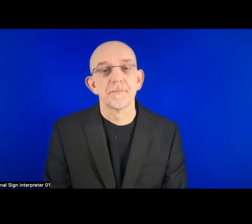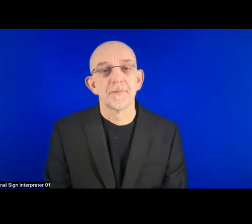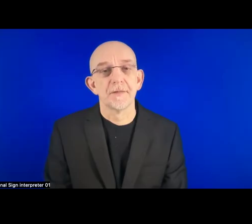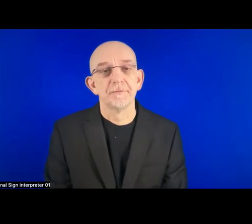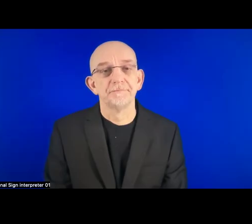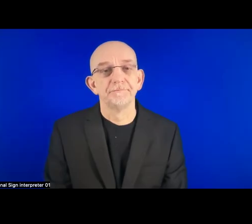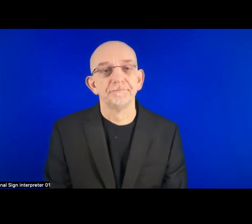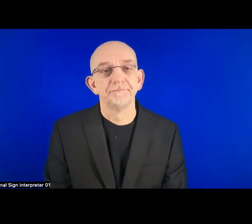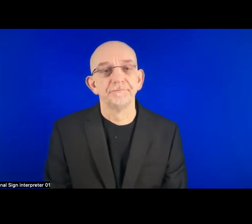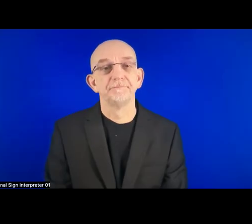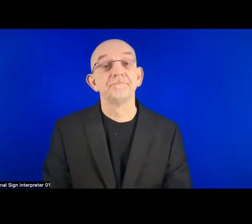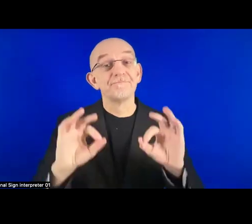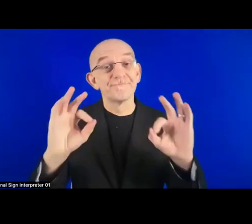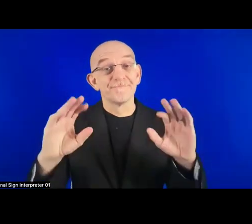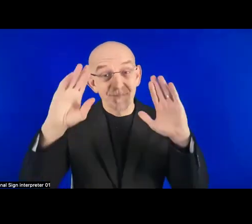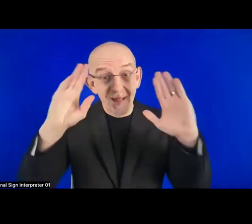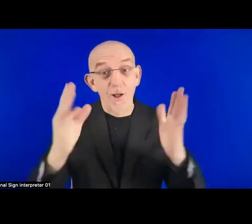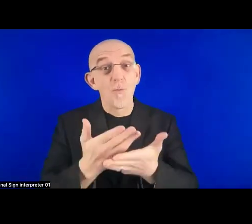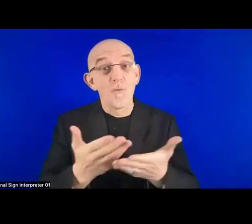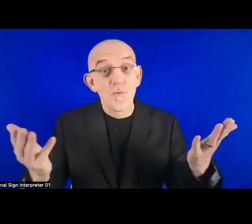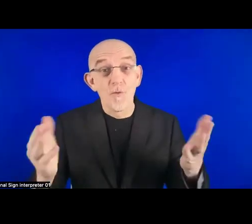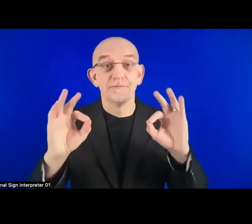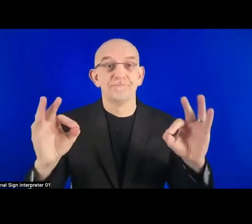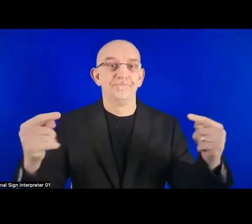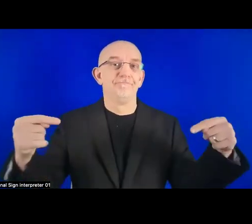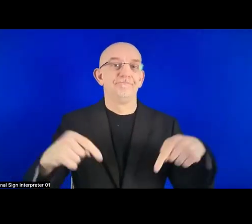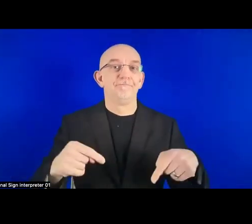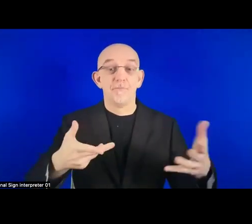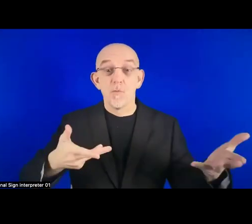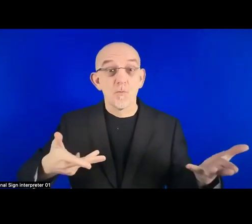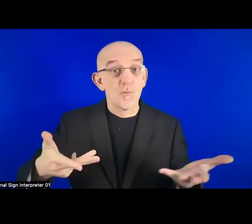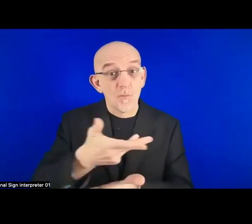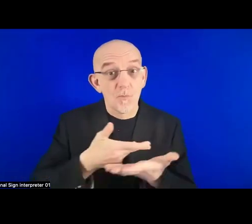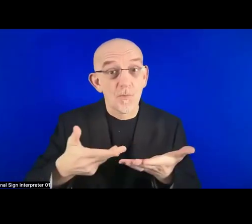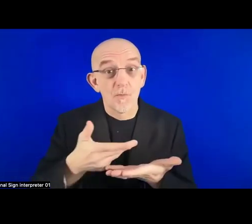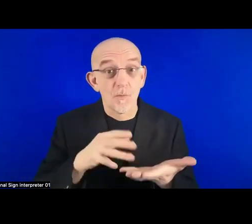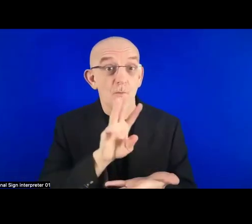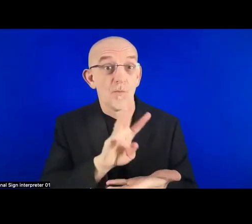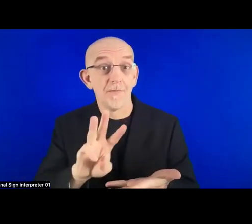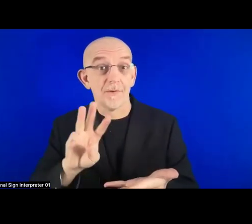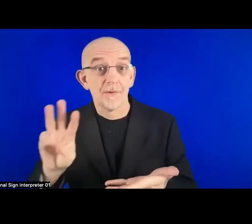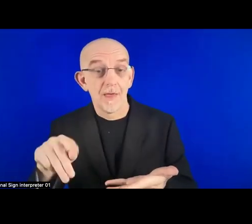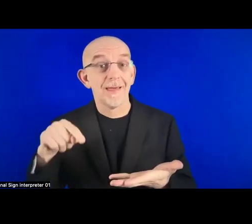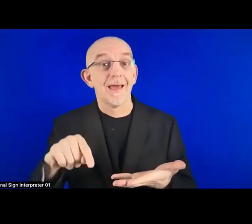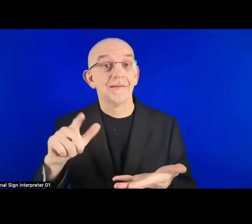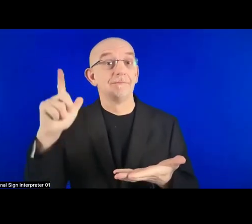: Welcome everyone to today's webinar for the launch of call two for the PREPARED